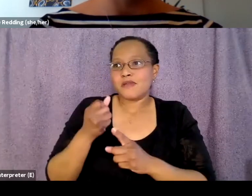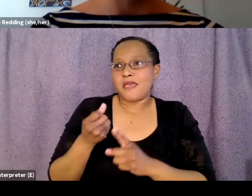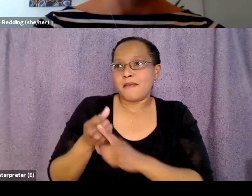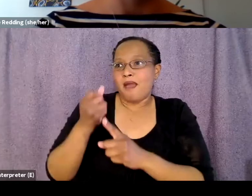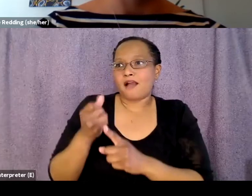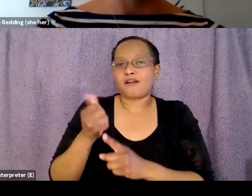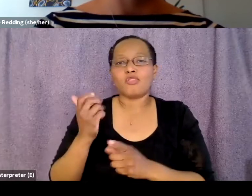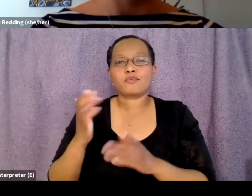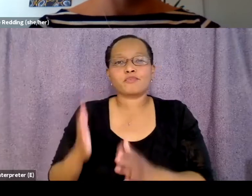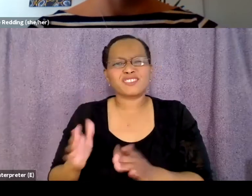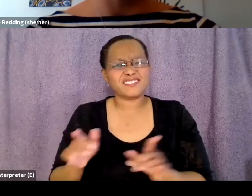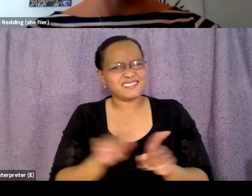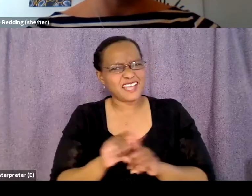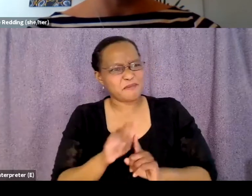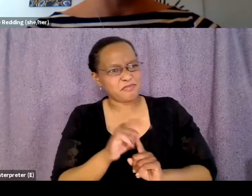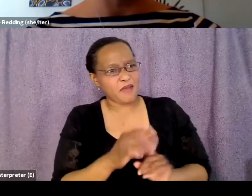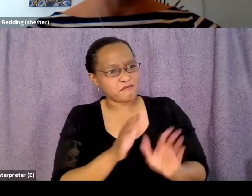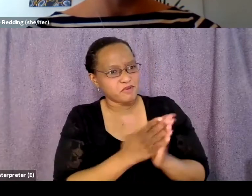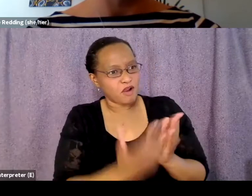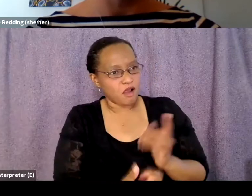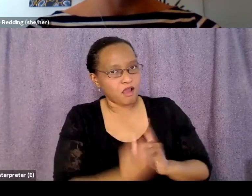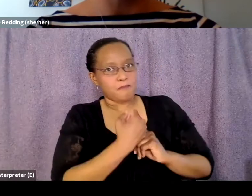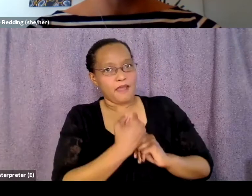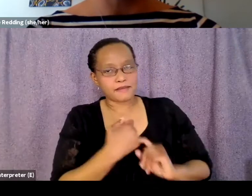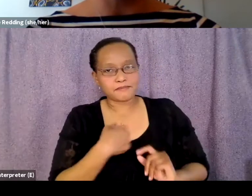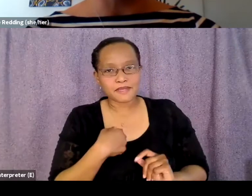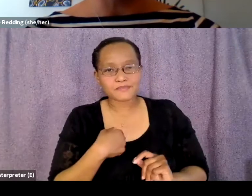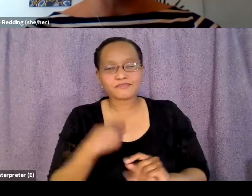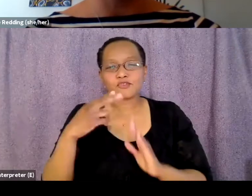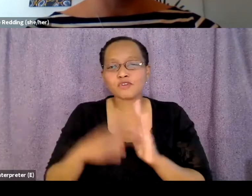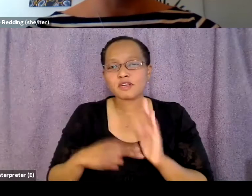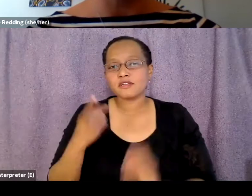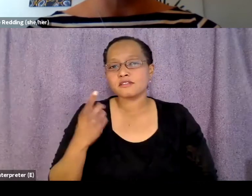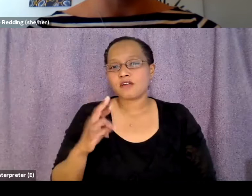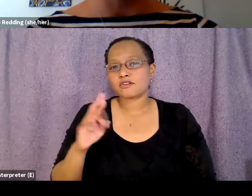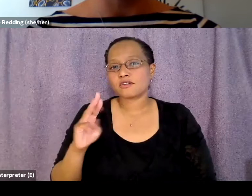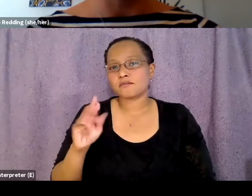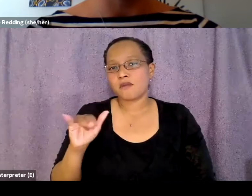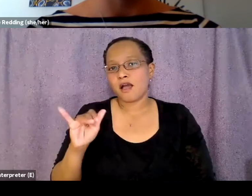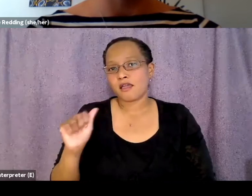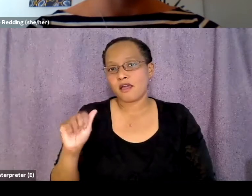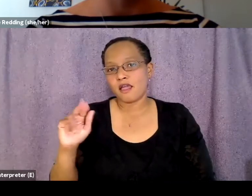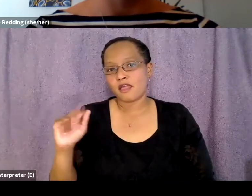Keah Brown: You know just reading Dr Maya Angelou and Toni Morrison and even though